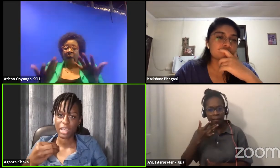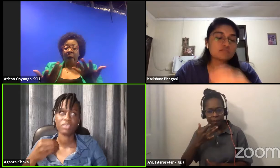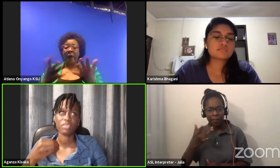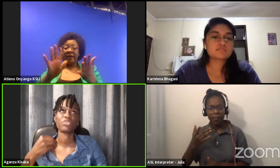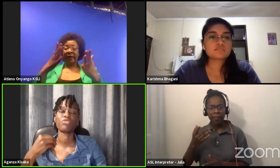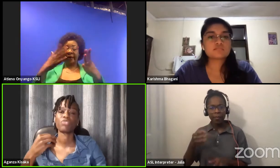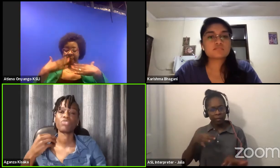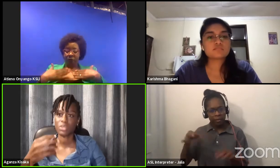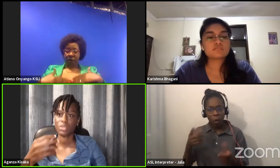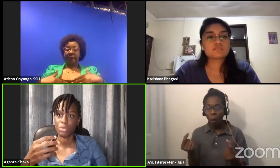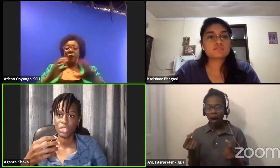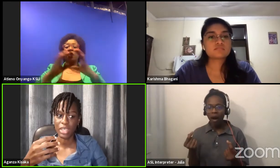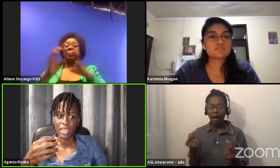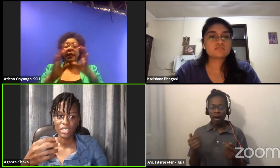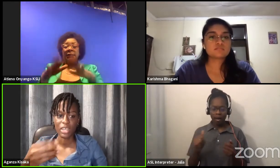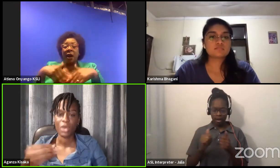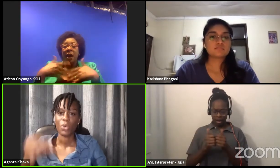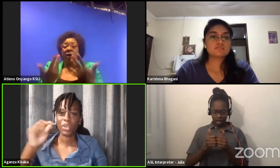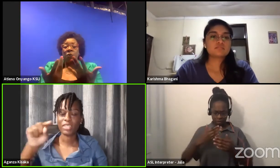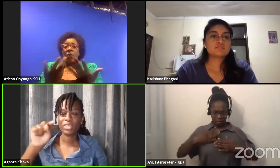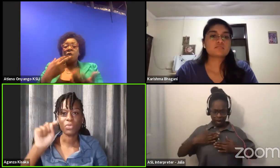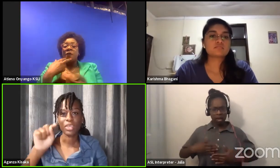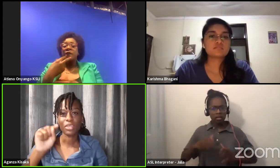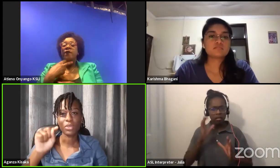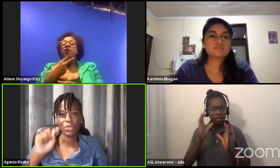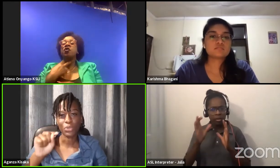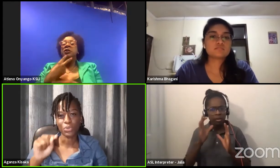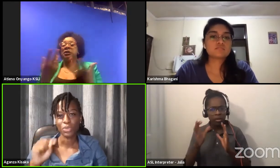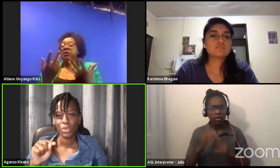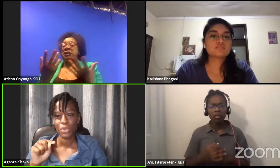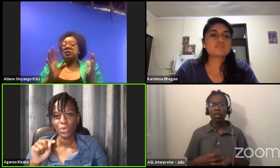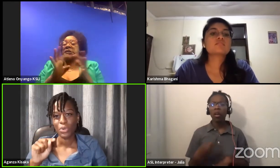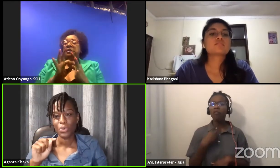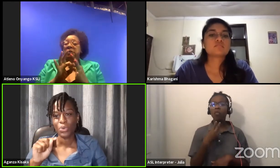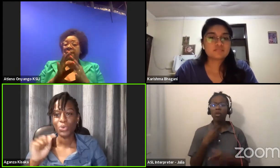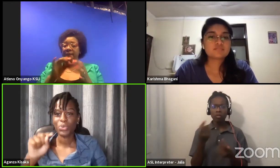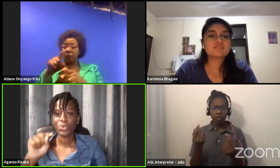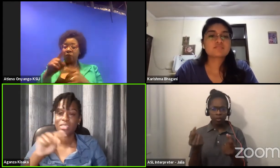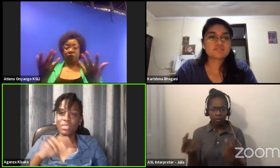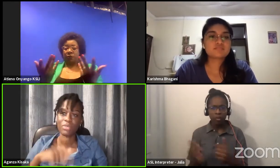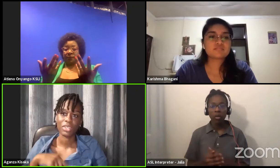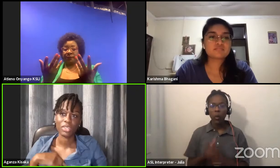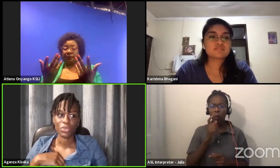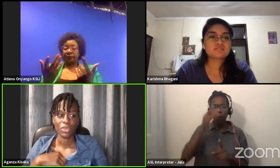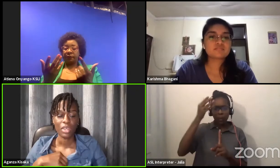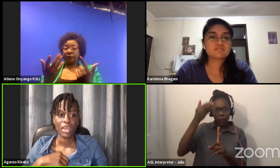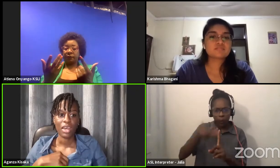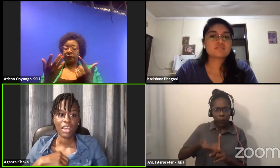How does your voice communicate? Where's the real you, who is the real you?